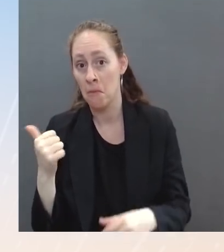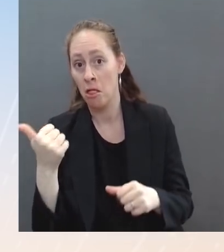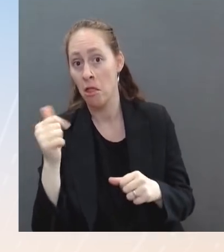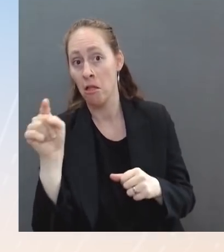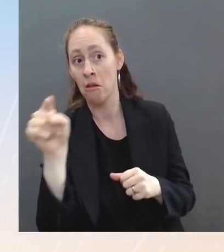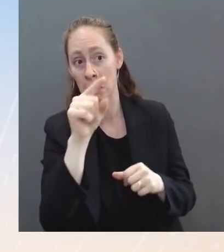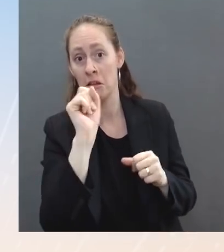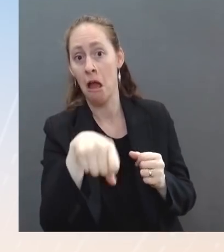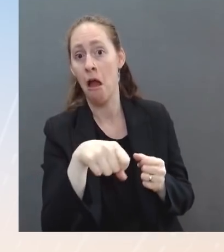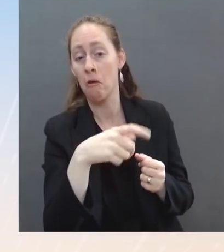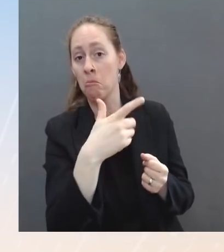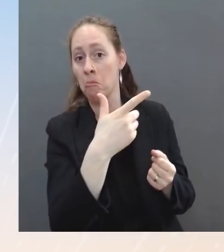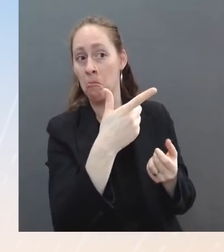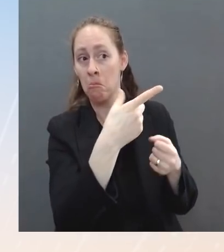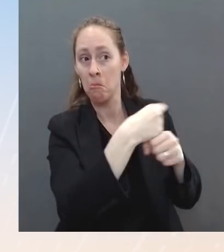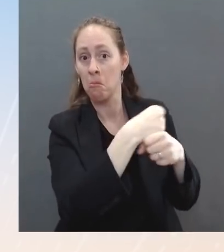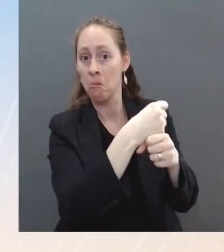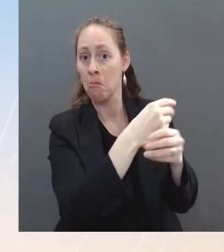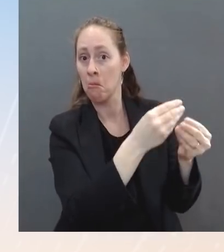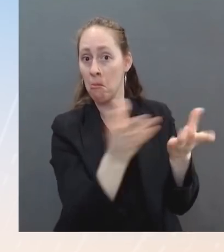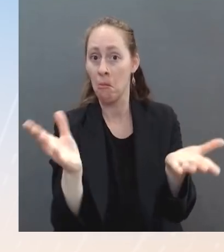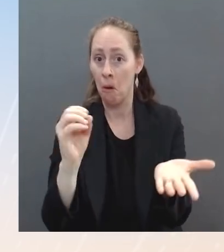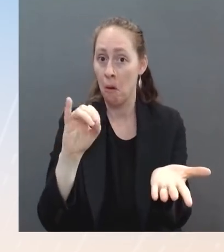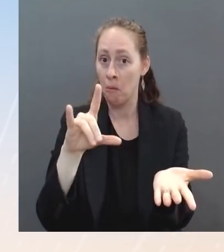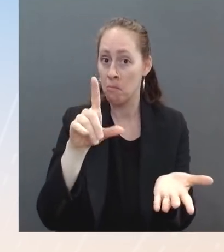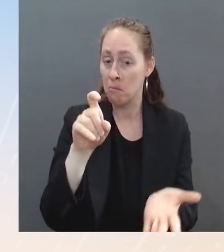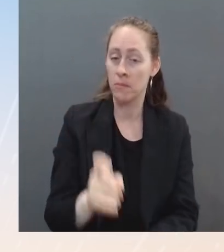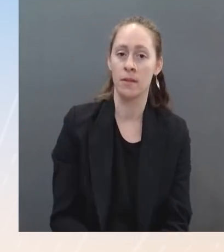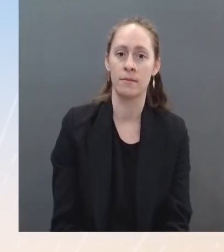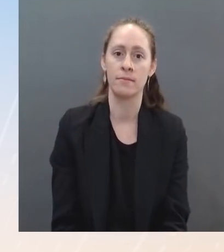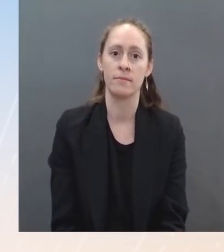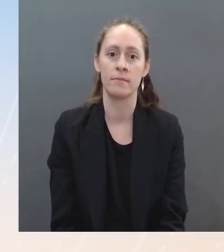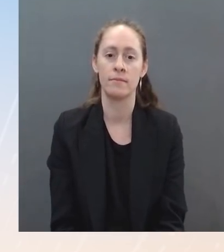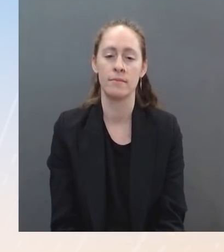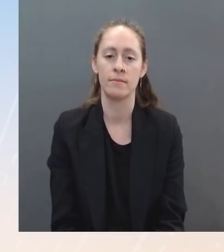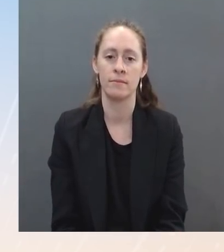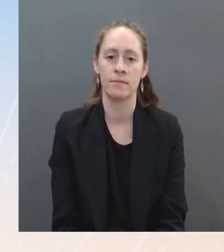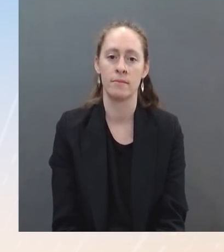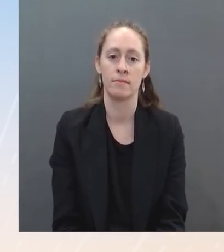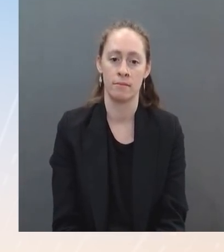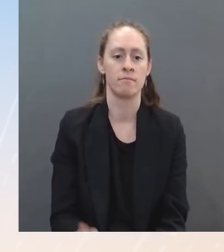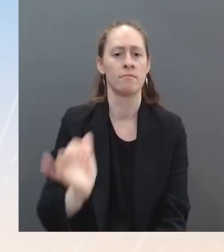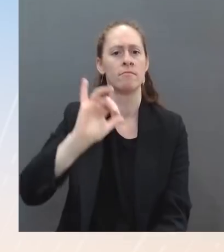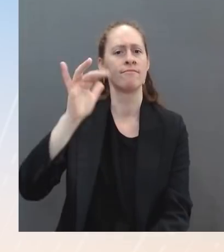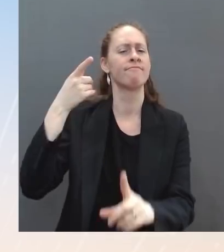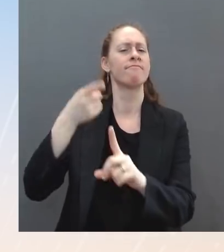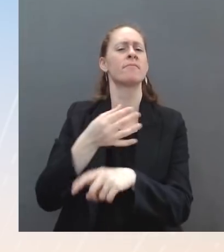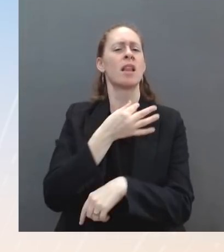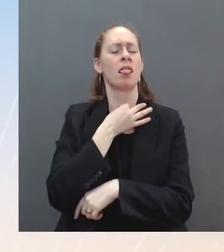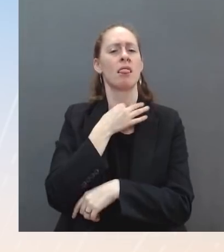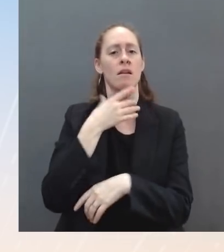the idea that companies would be fined if they don't use their leases -- is there existing legislation he's referring to?